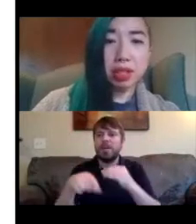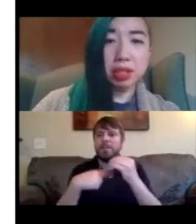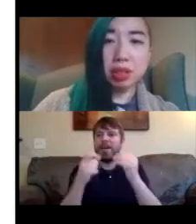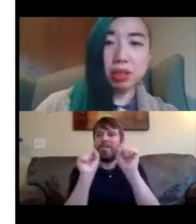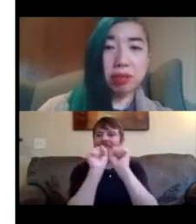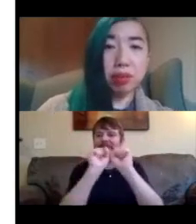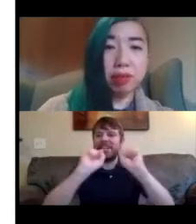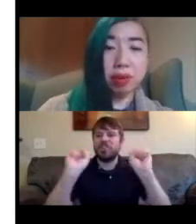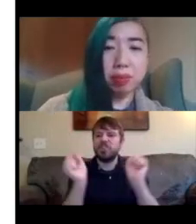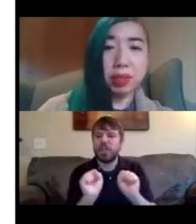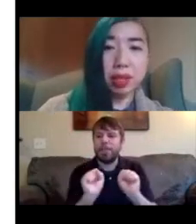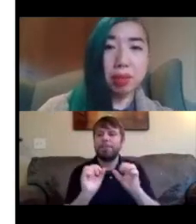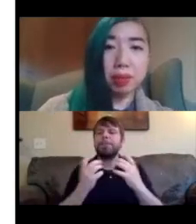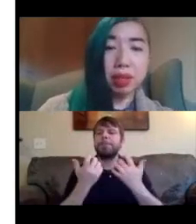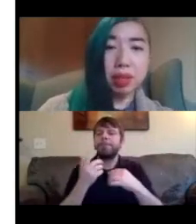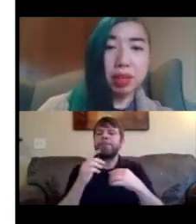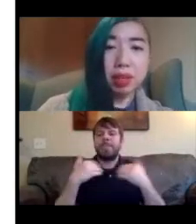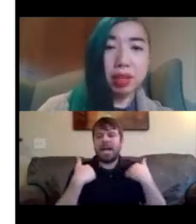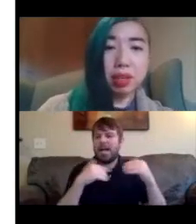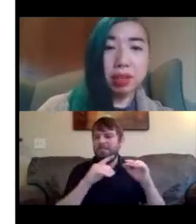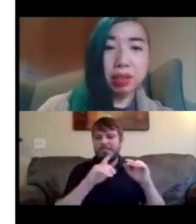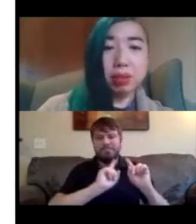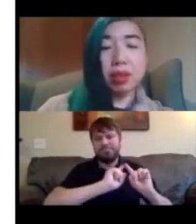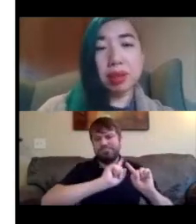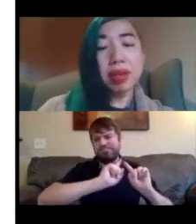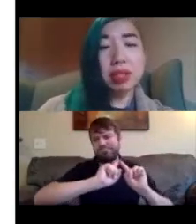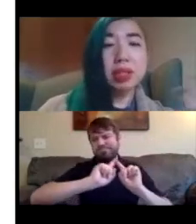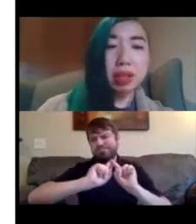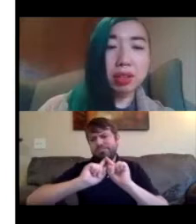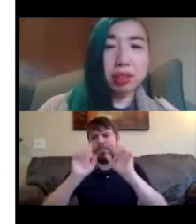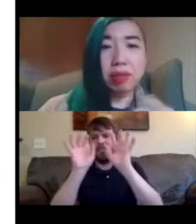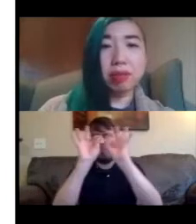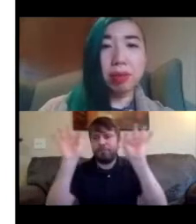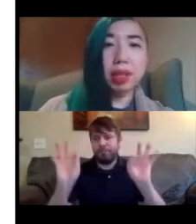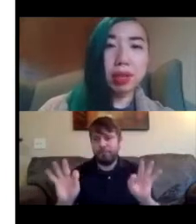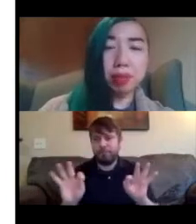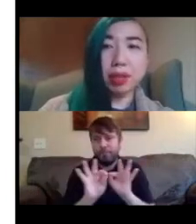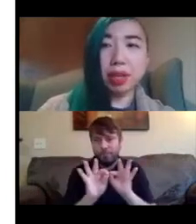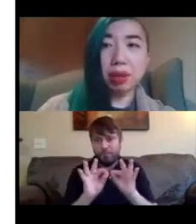there are different forms--well erasures, and also different forms that we can play with,